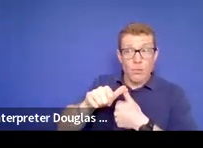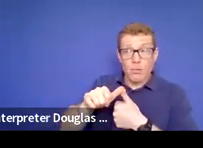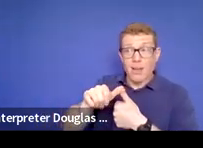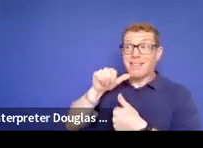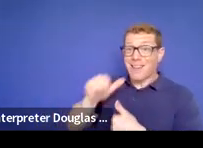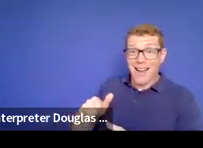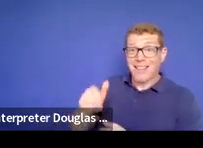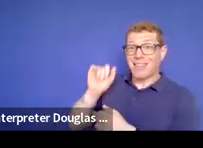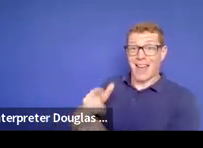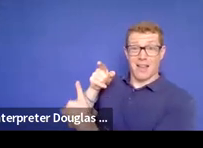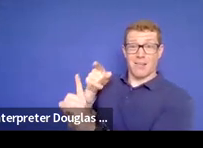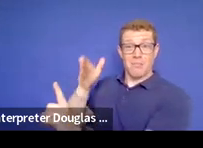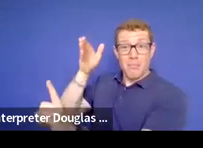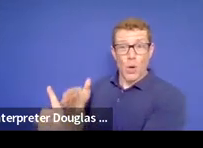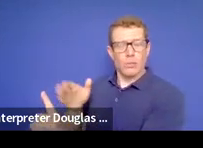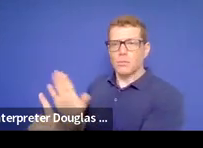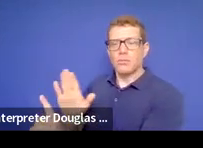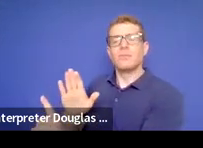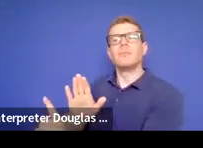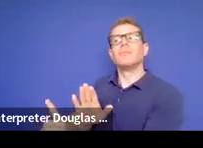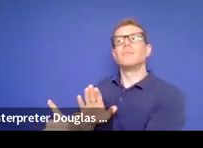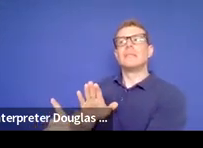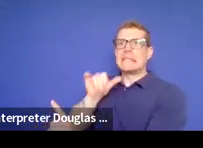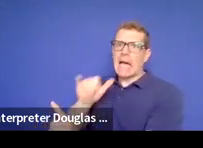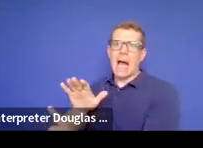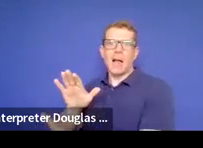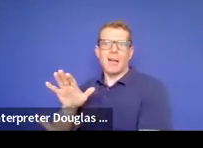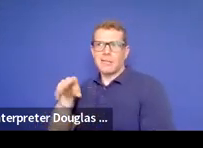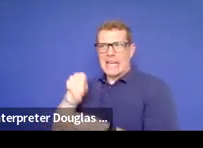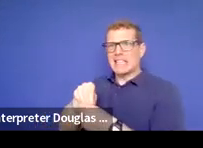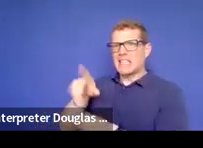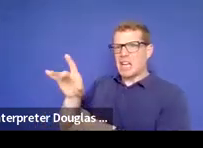That's not their heart that is the disease so if they need that kind of help.